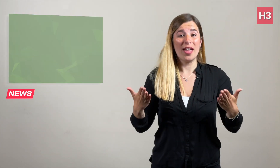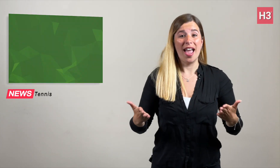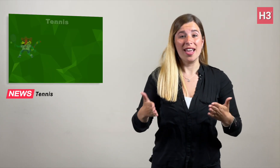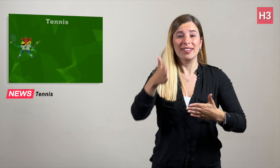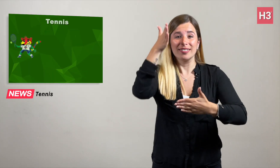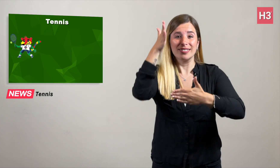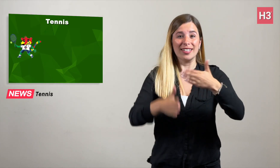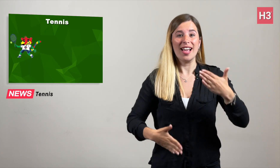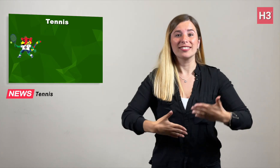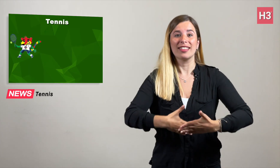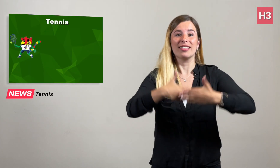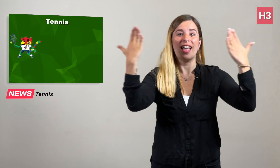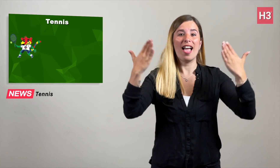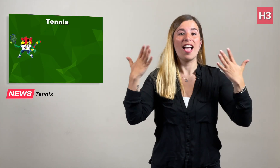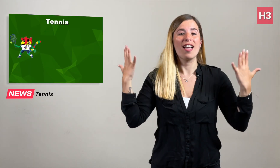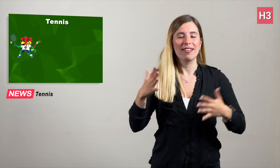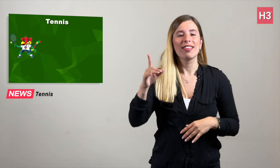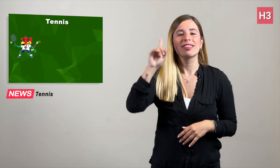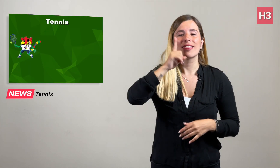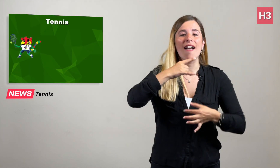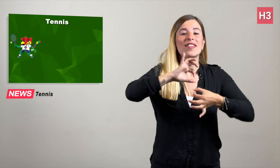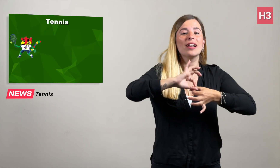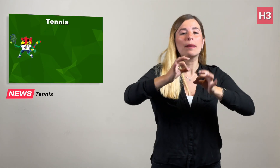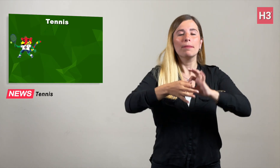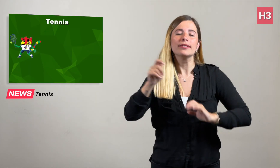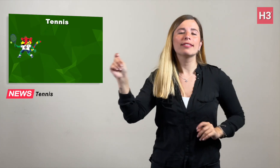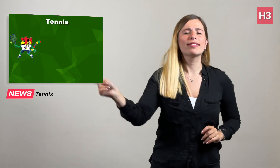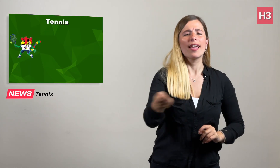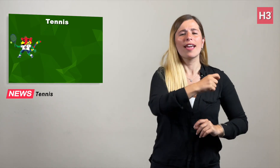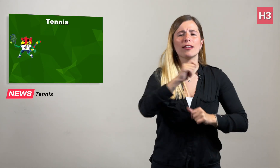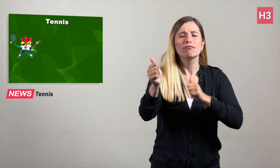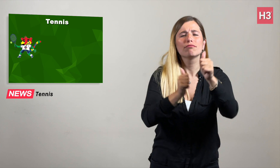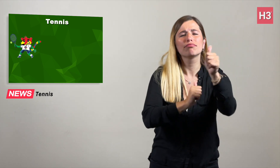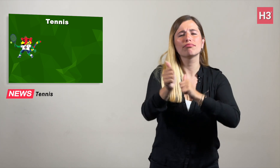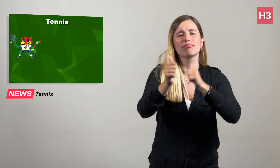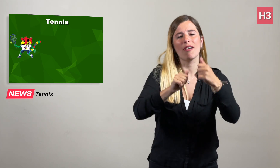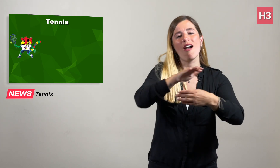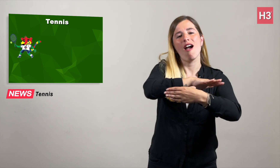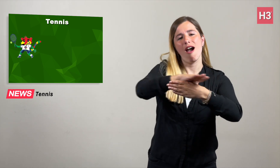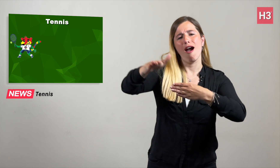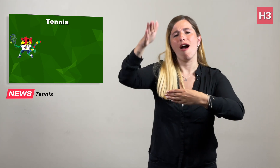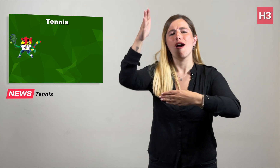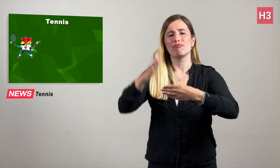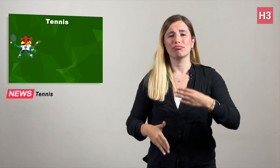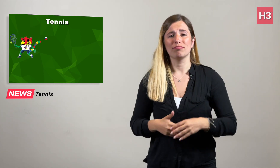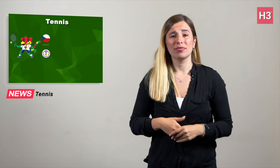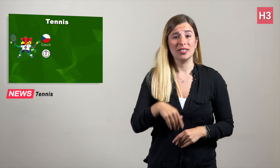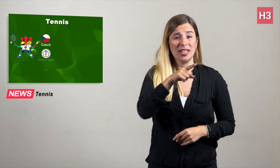On the final day of the Deaflympics Tennis tournament,